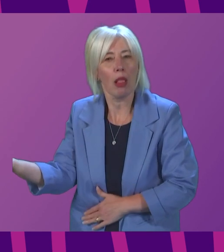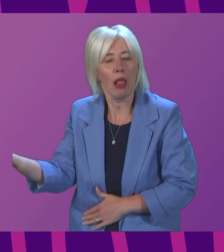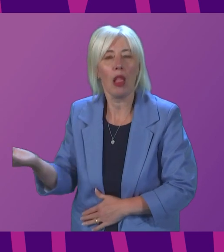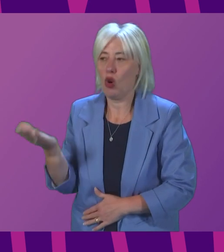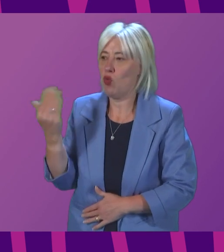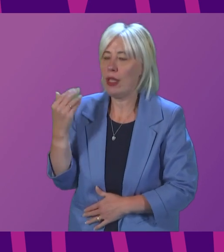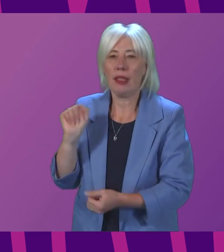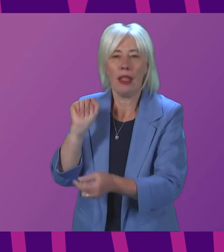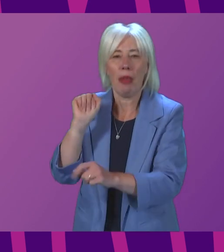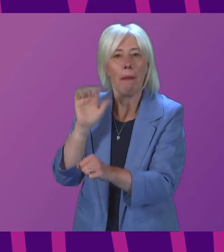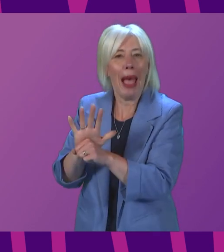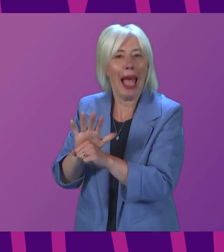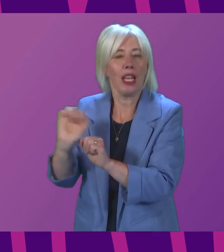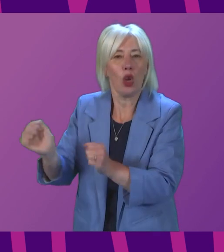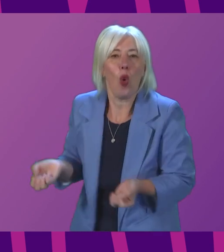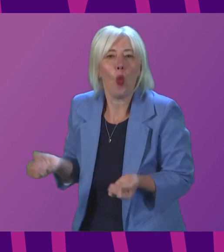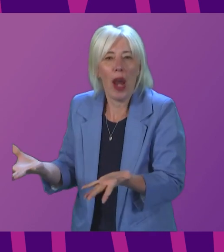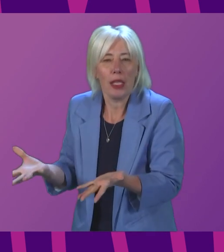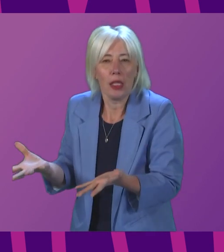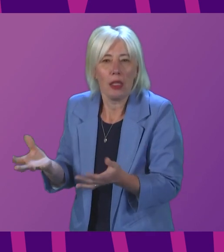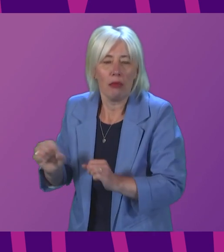a ban on such waste?